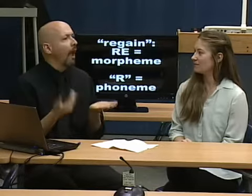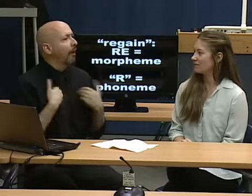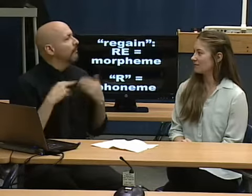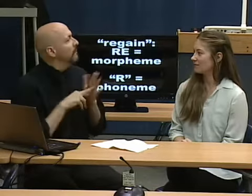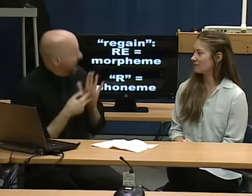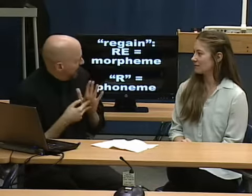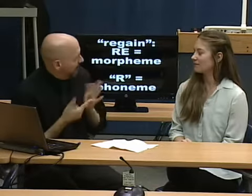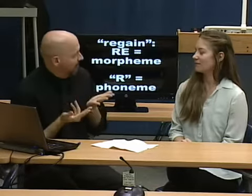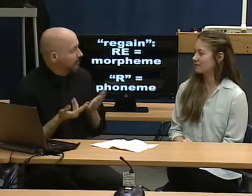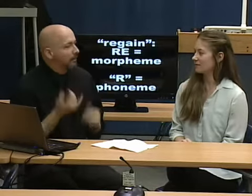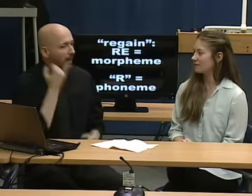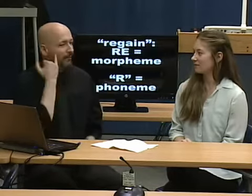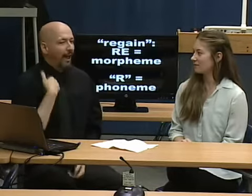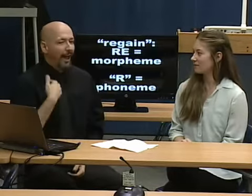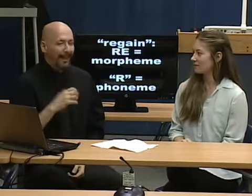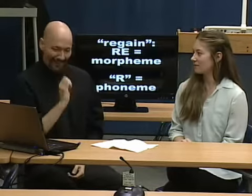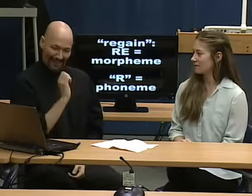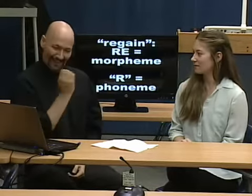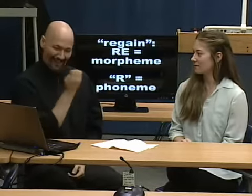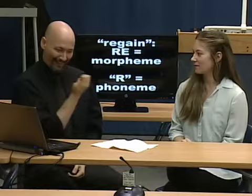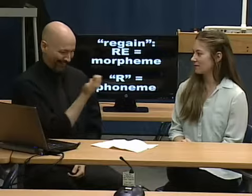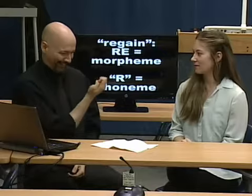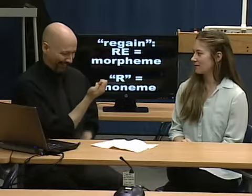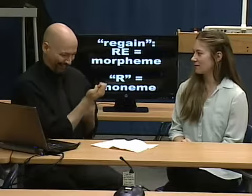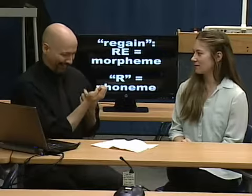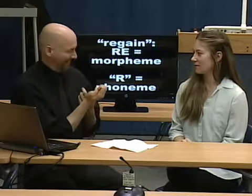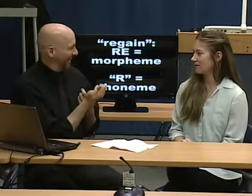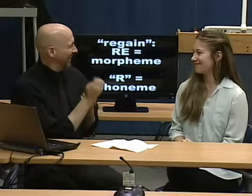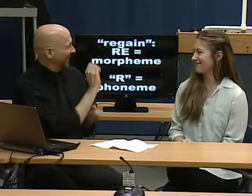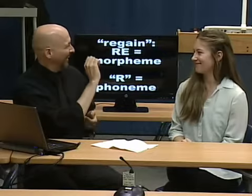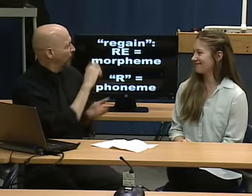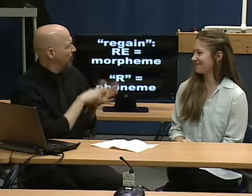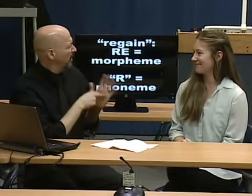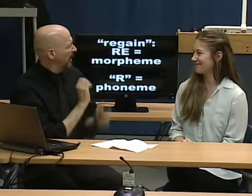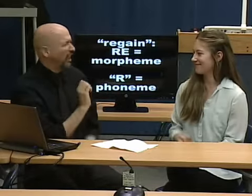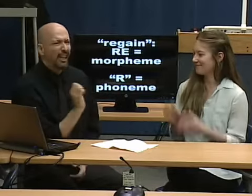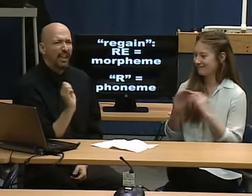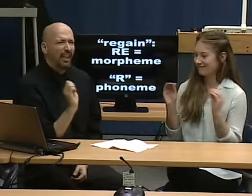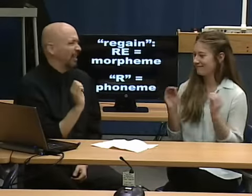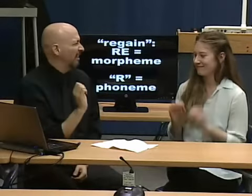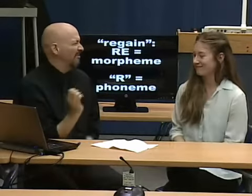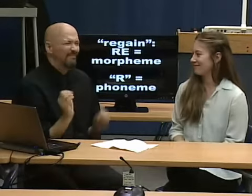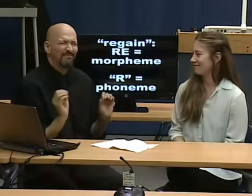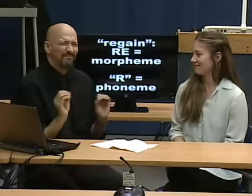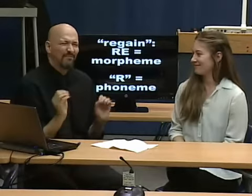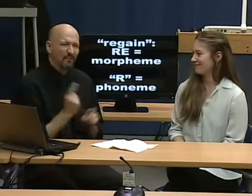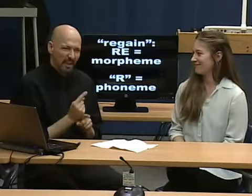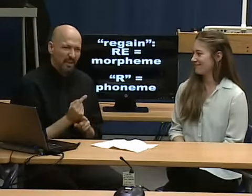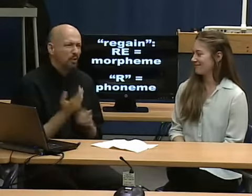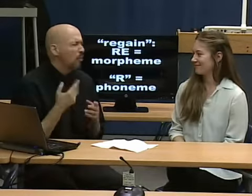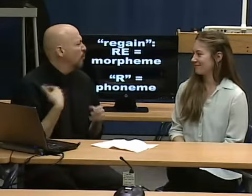It has meaning. If I take the "E" by itself... Look! An "E"! What does it mean? Nothing. Nothing. Right.